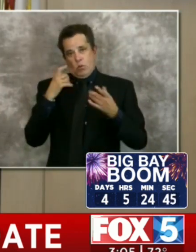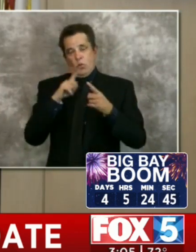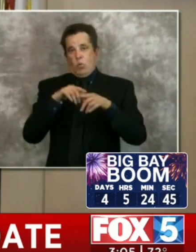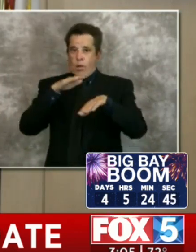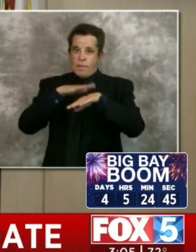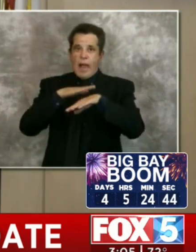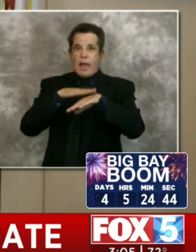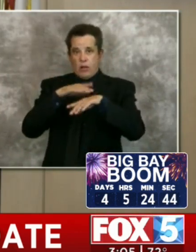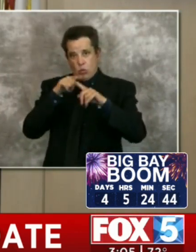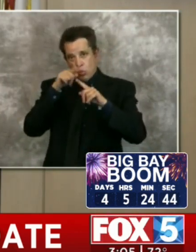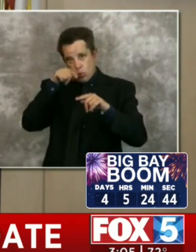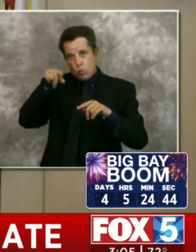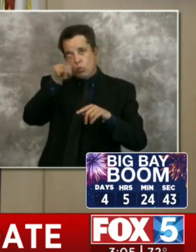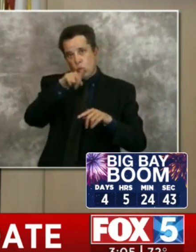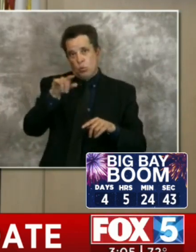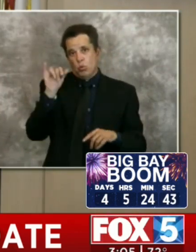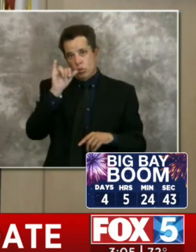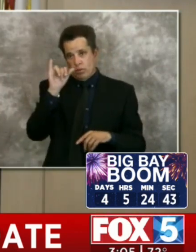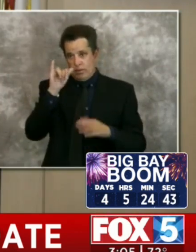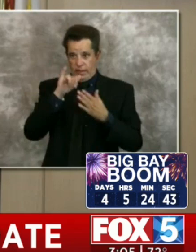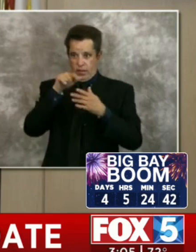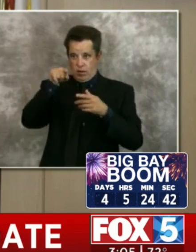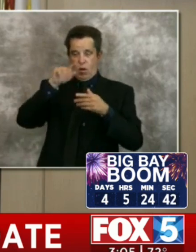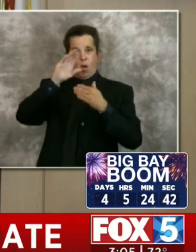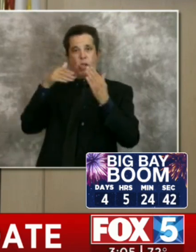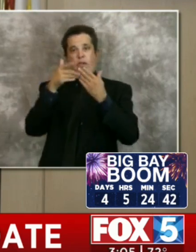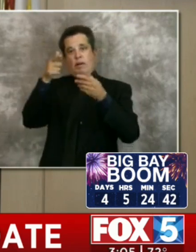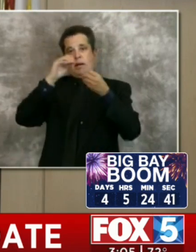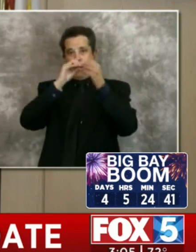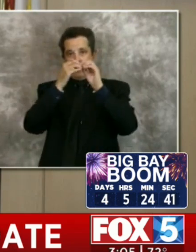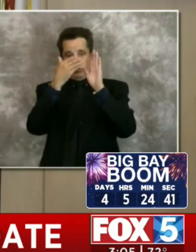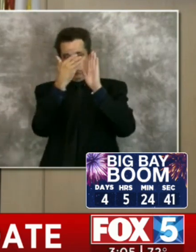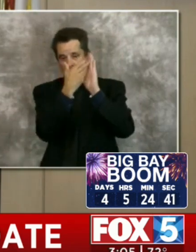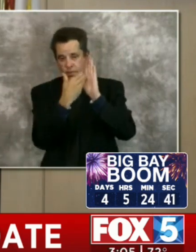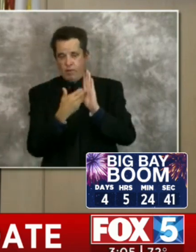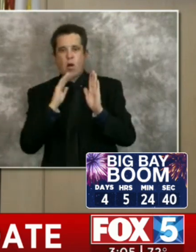WHICH LED BEHIND THE WHEN CASES ARE IDENTIFIED. AND I'D